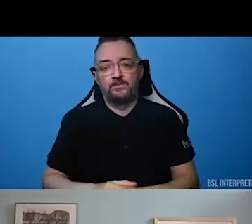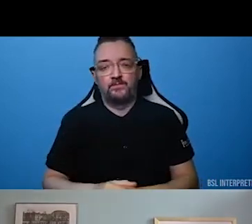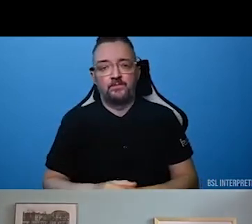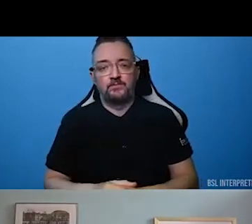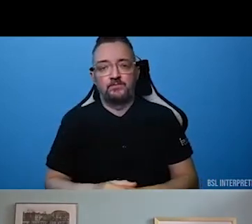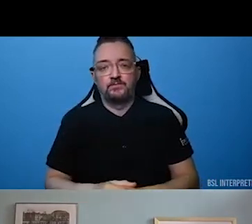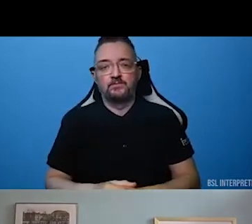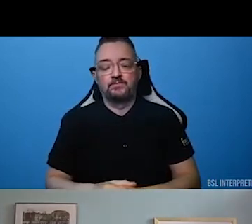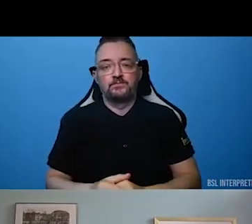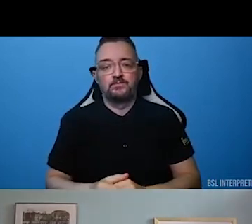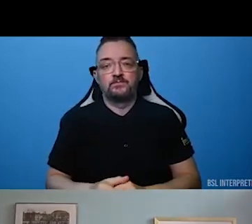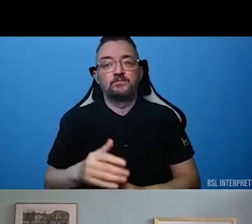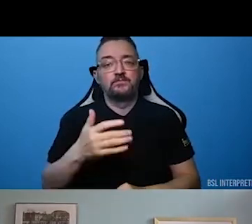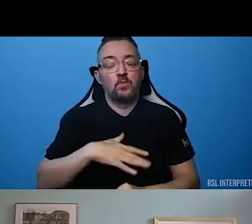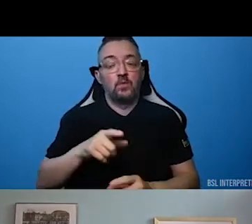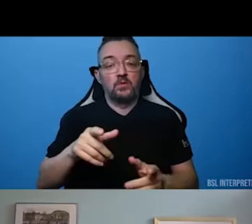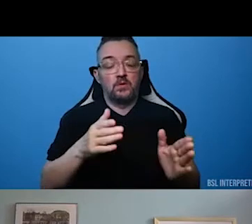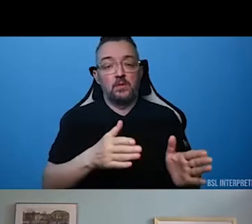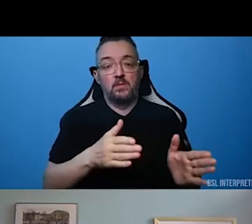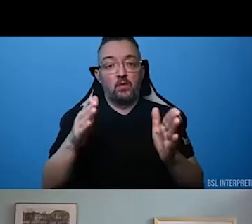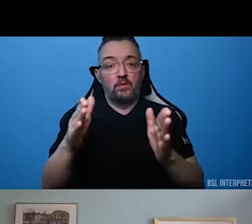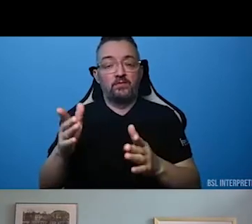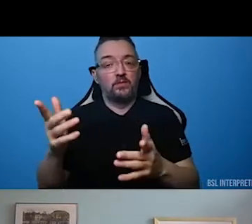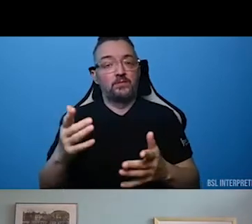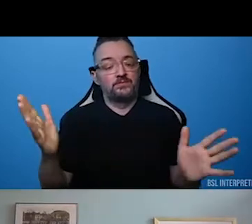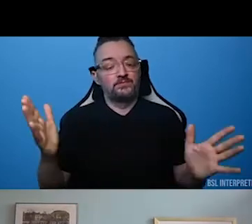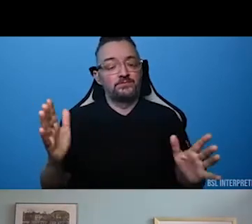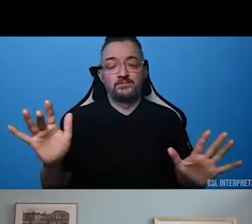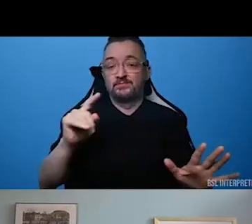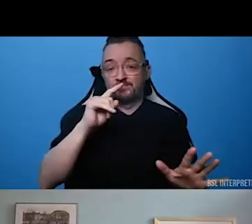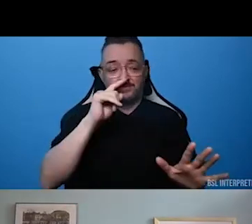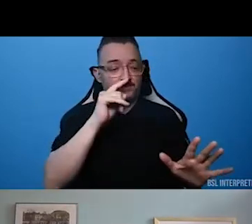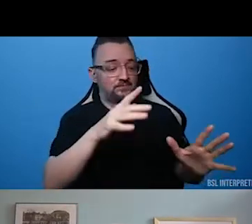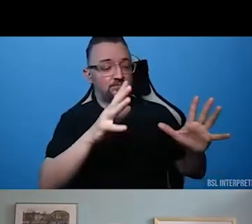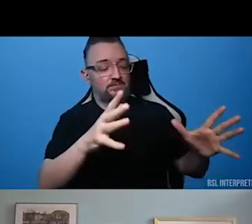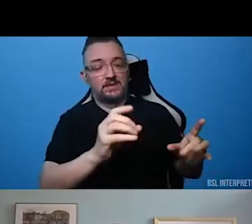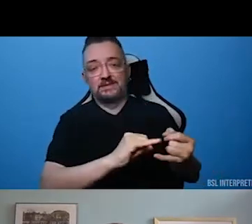And what I'd like to do is to move from the elegance of the silver and the pot